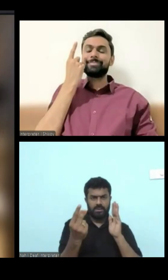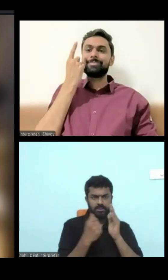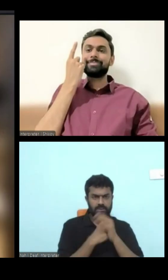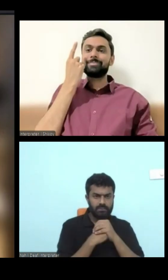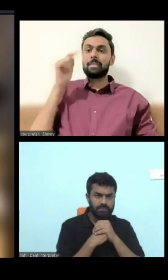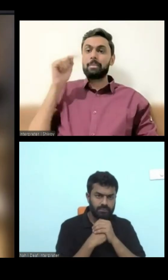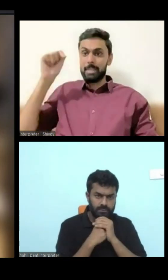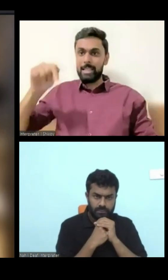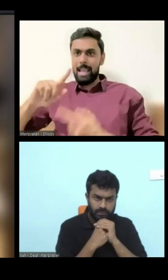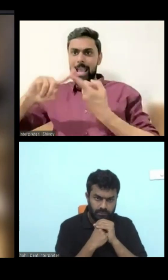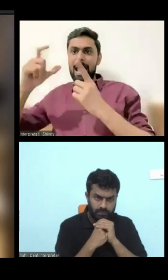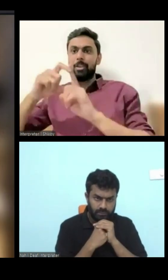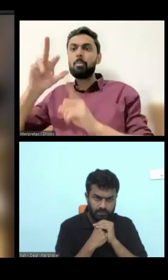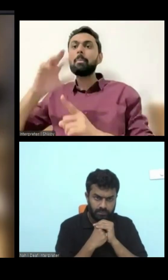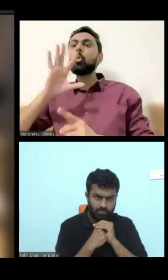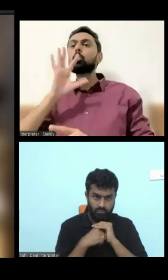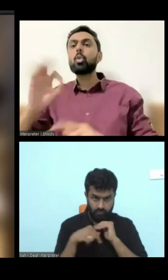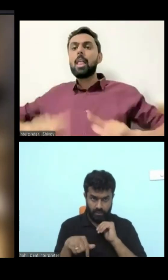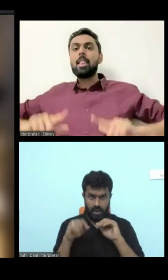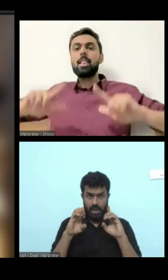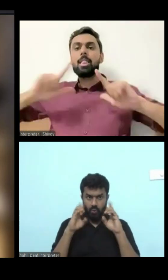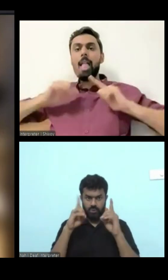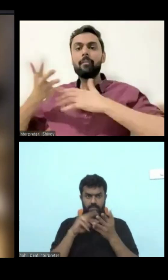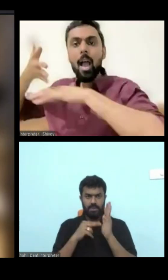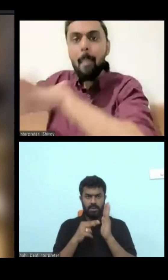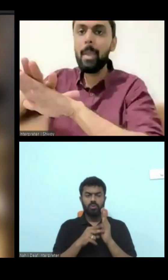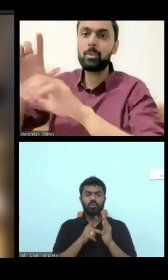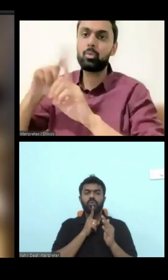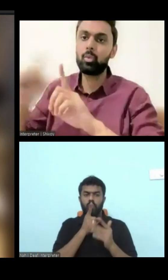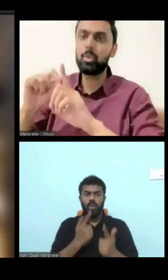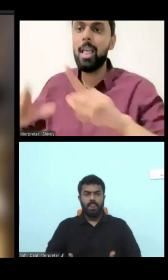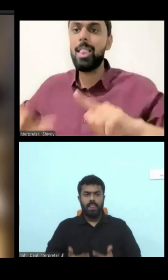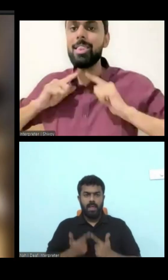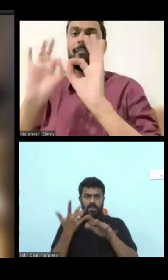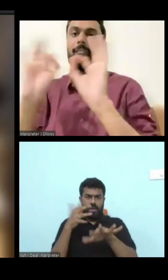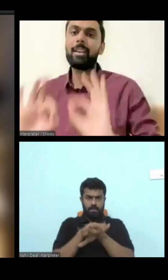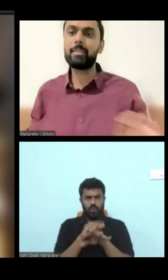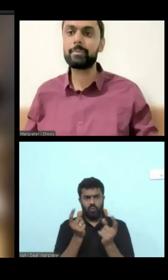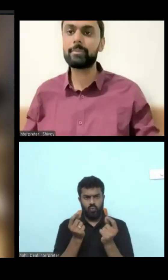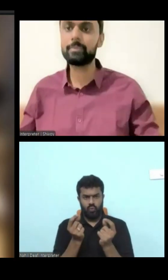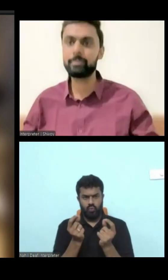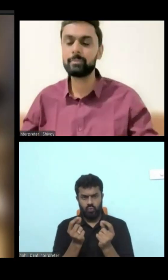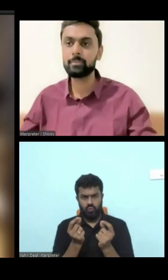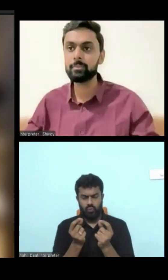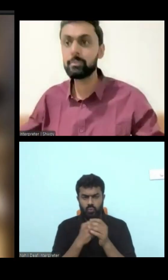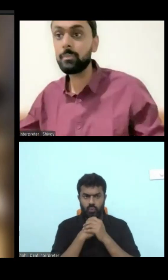Means the real purpose is to make that student ready for life. Can they go to a shop? Can they buy things? Get things?